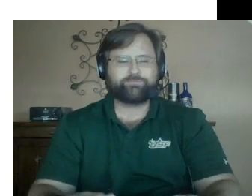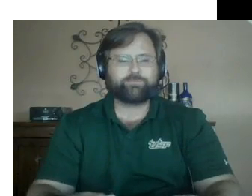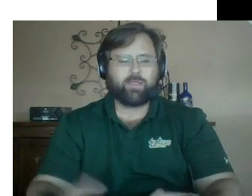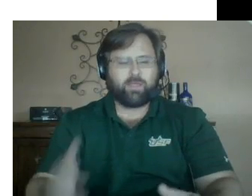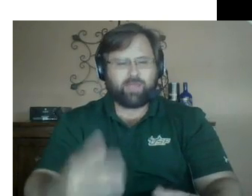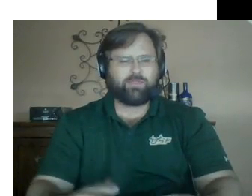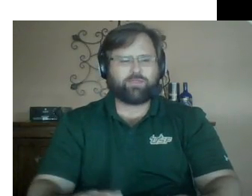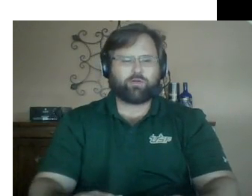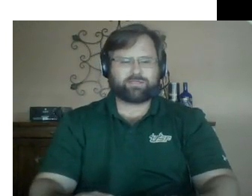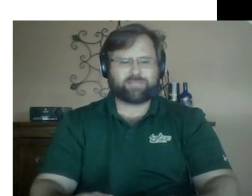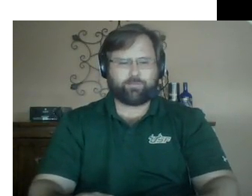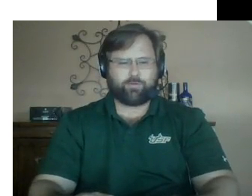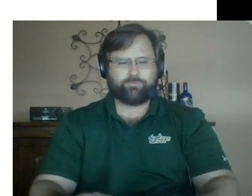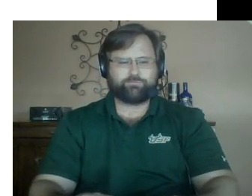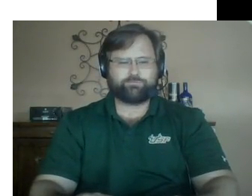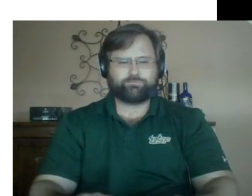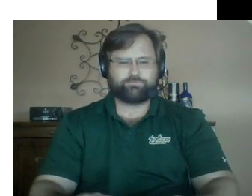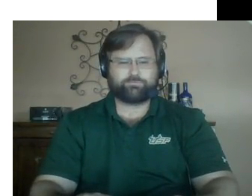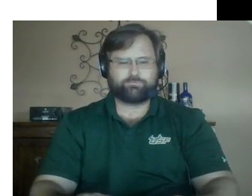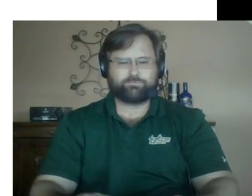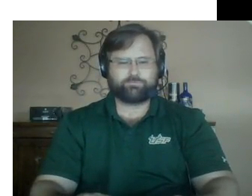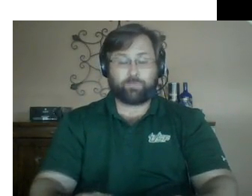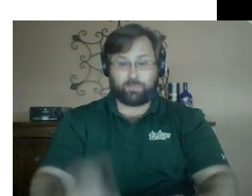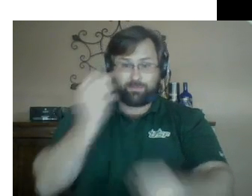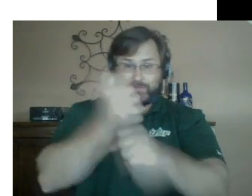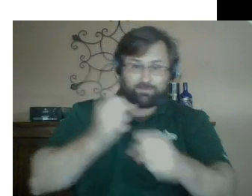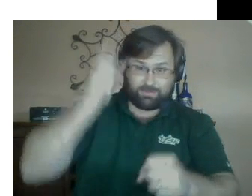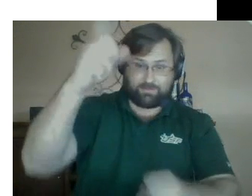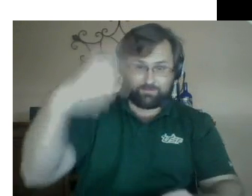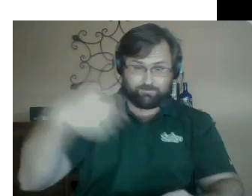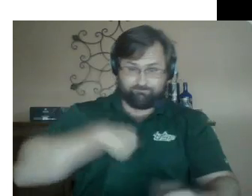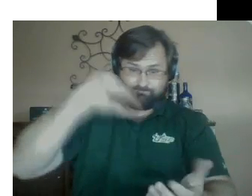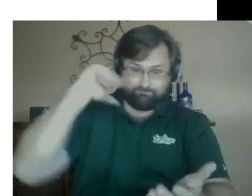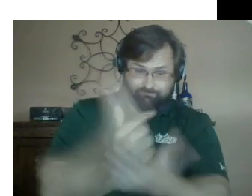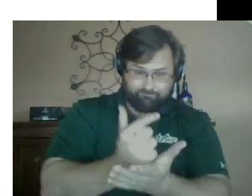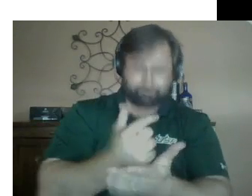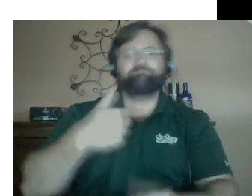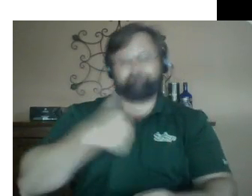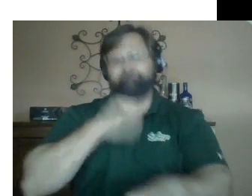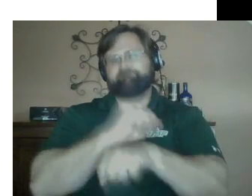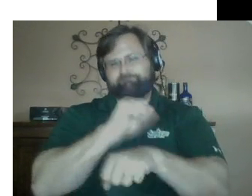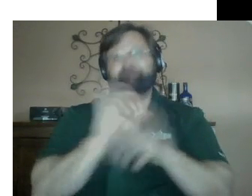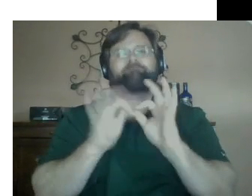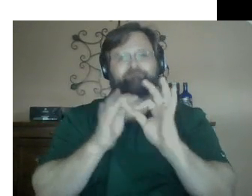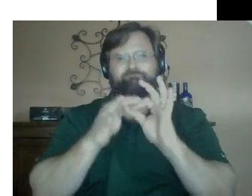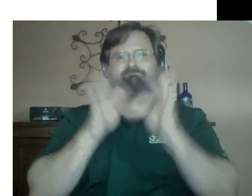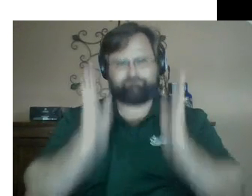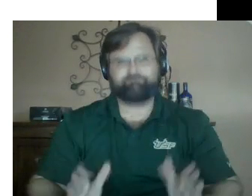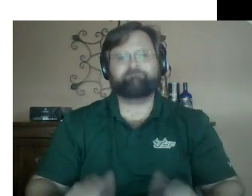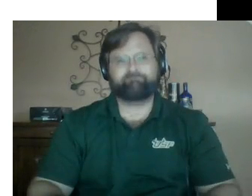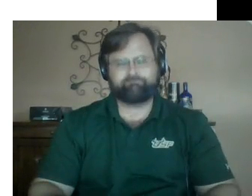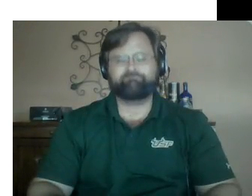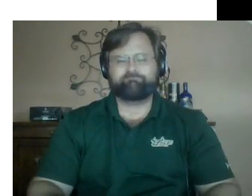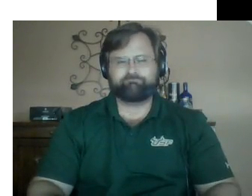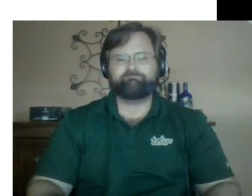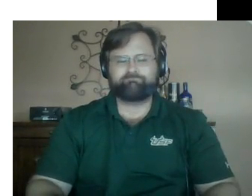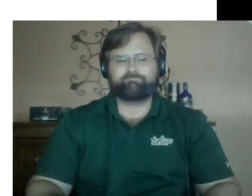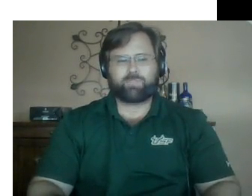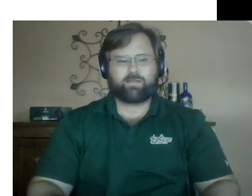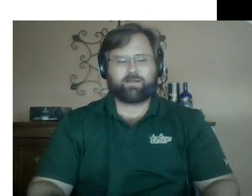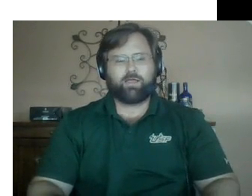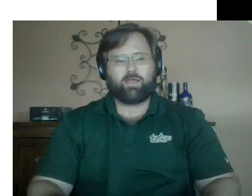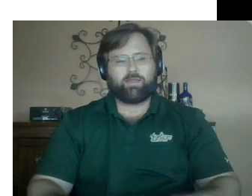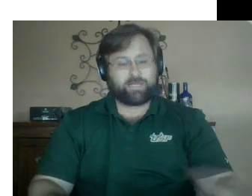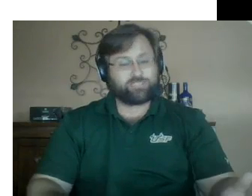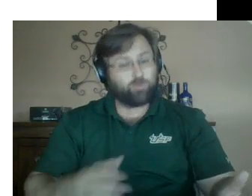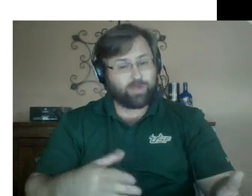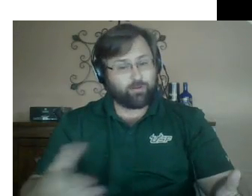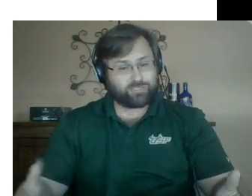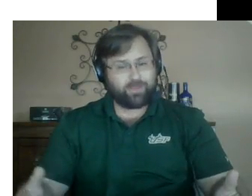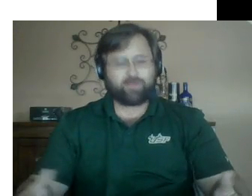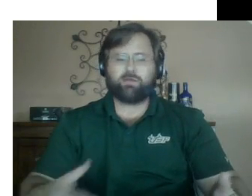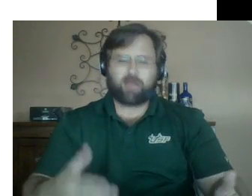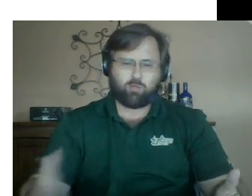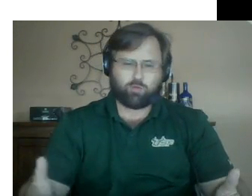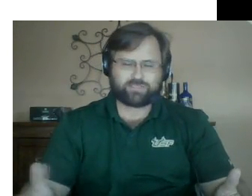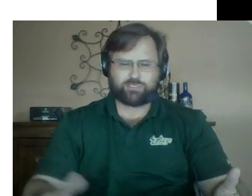and then the third example next year when I graduate I'll work as an